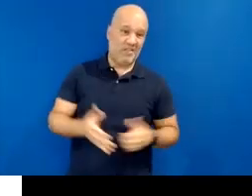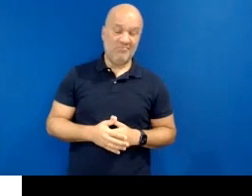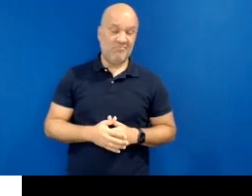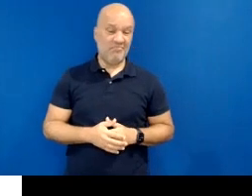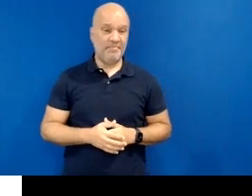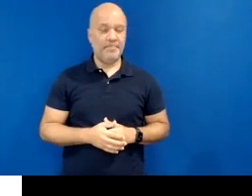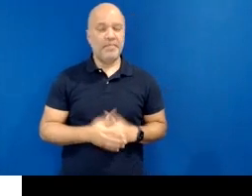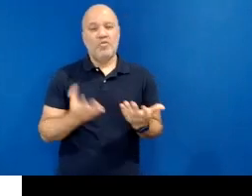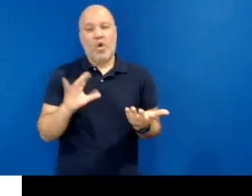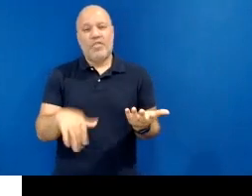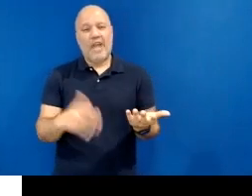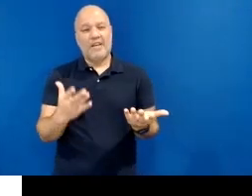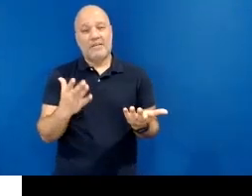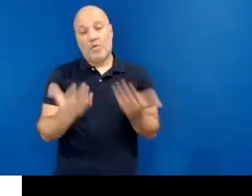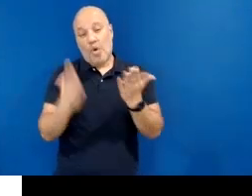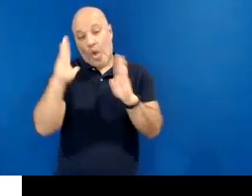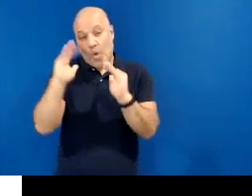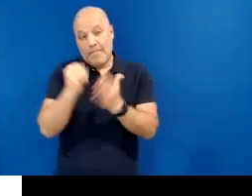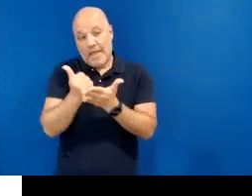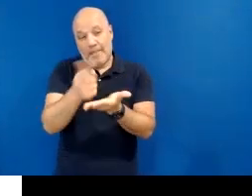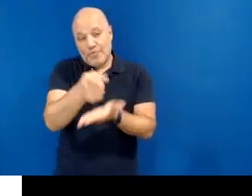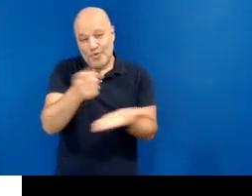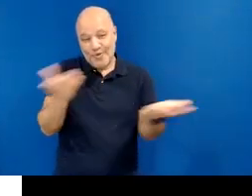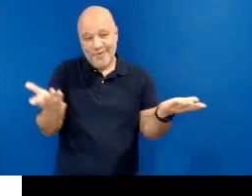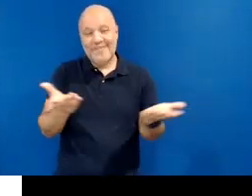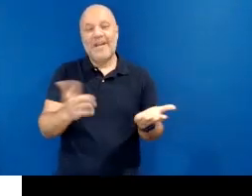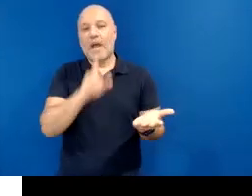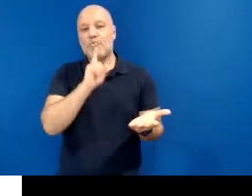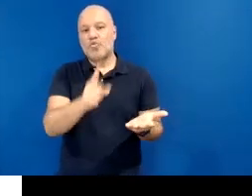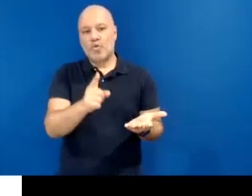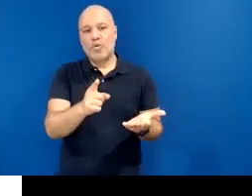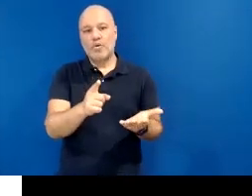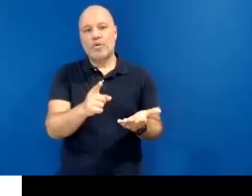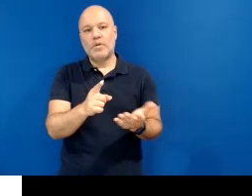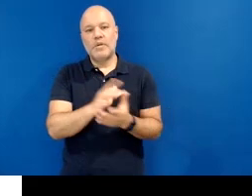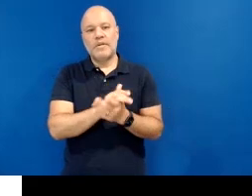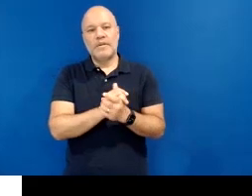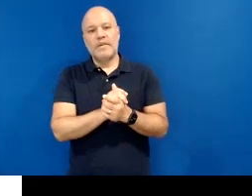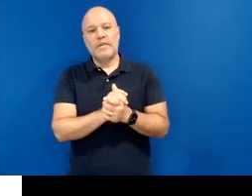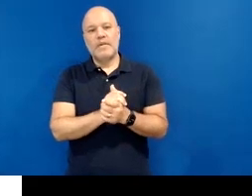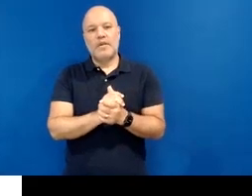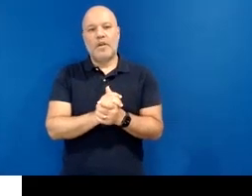So if that helps you and many of you, I'm sure, are way more connected.